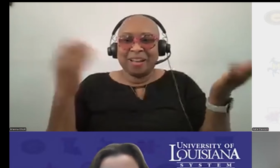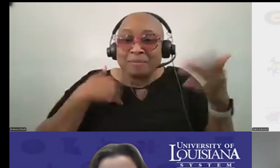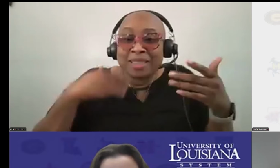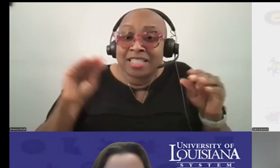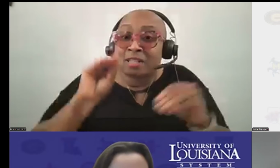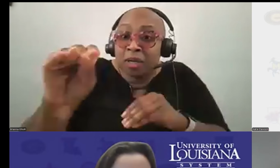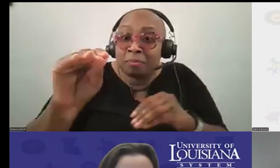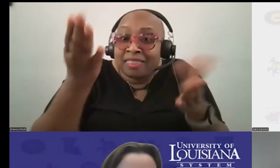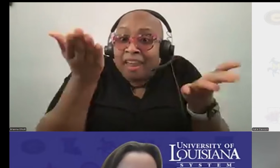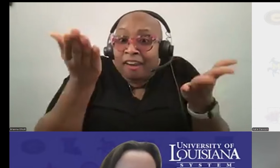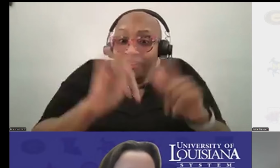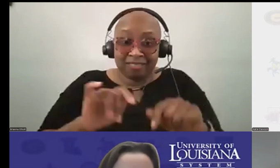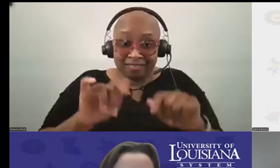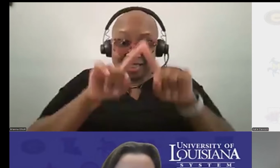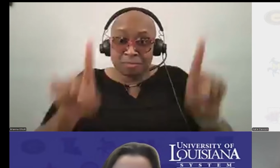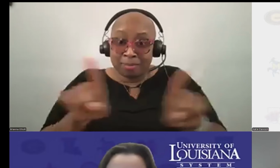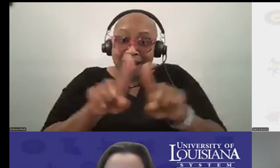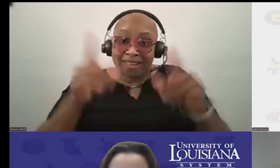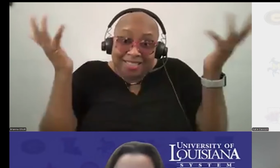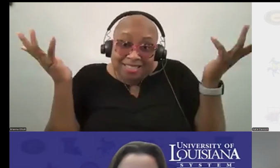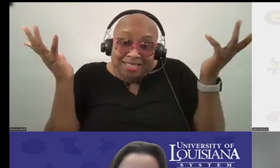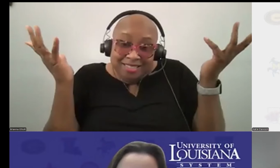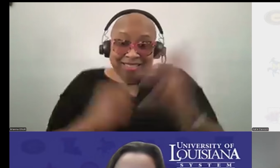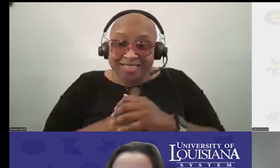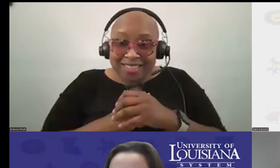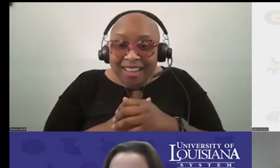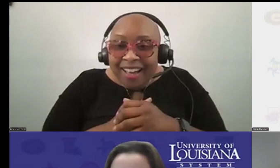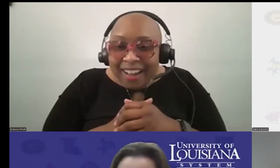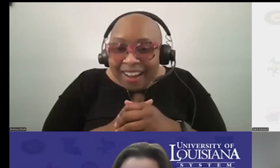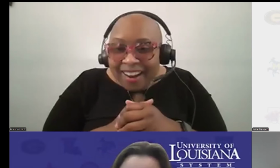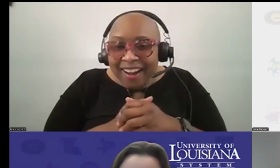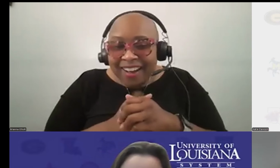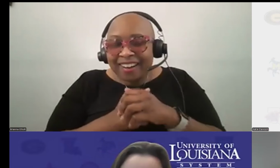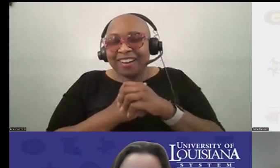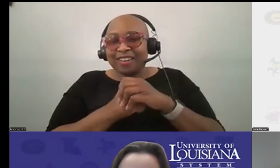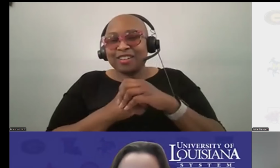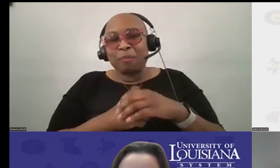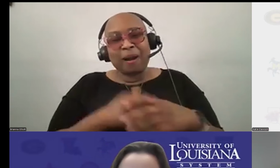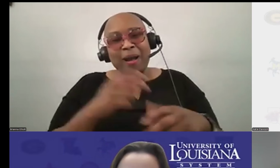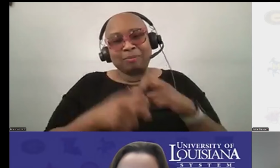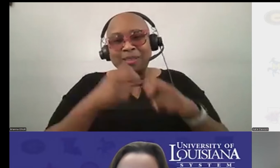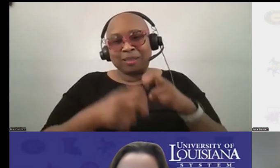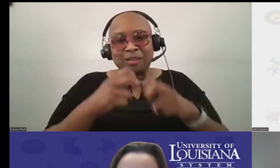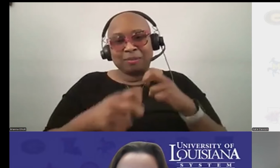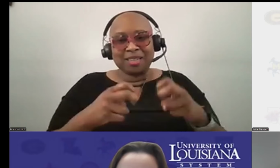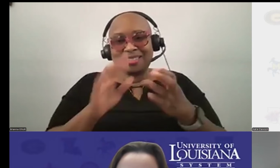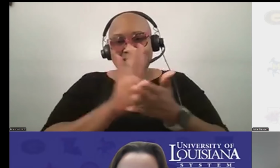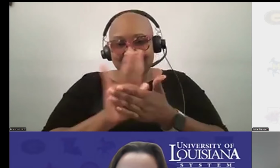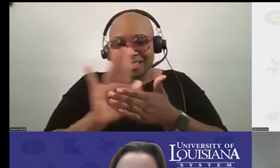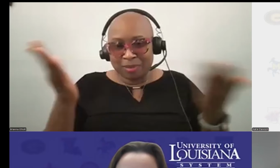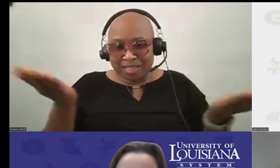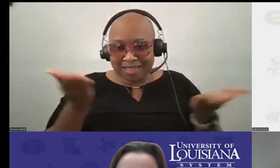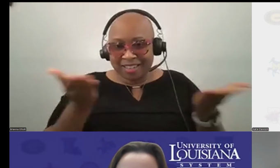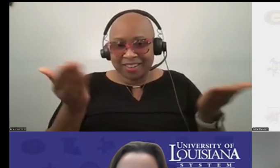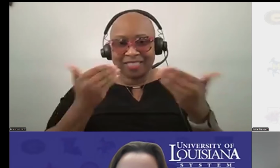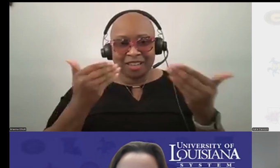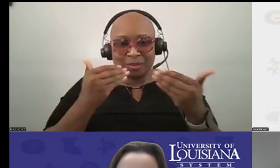Okay. They just put me there. you. So grateful. Oh, no problem. It's nice to be here. Thank you